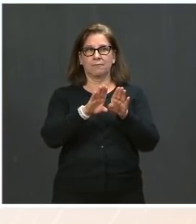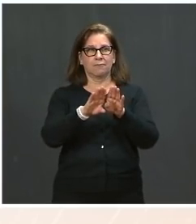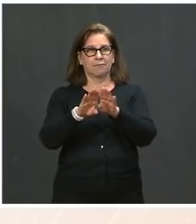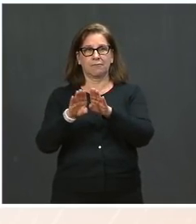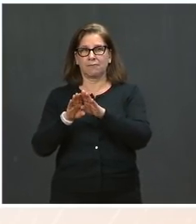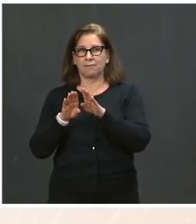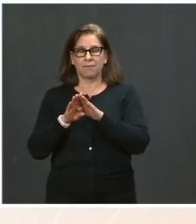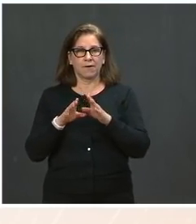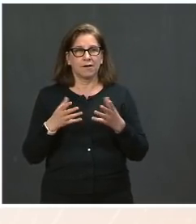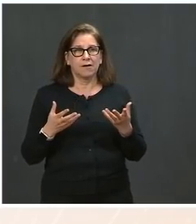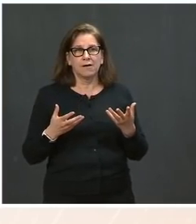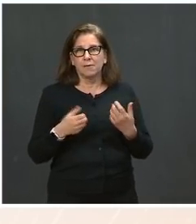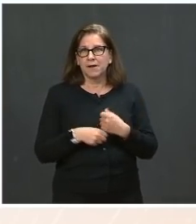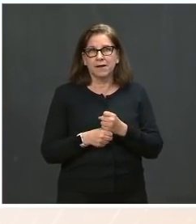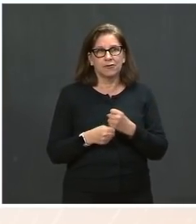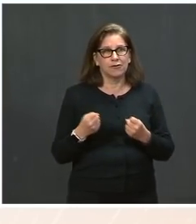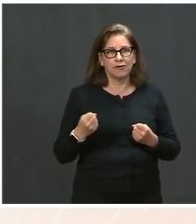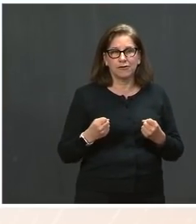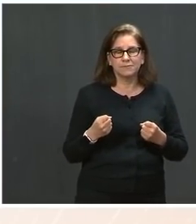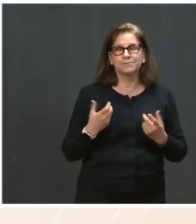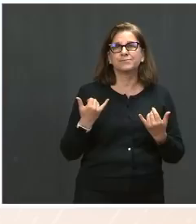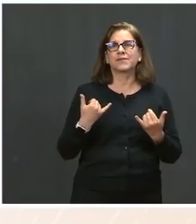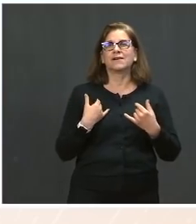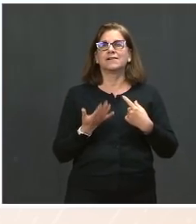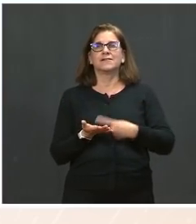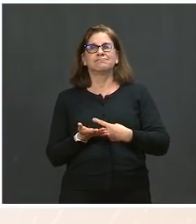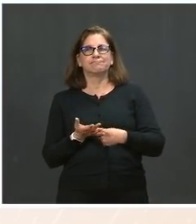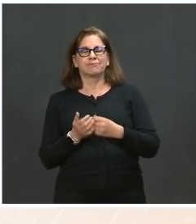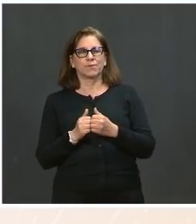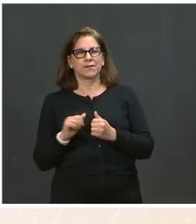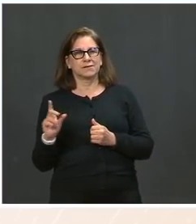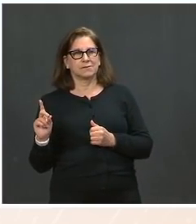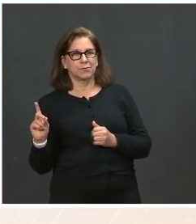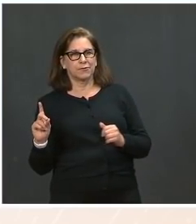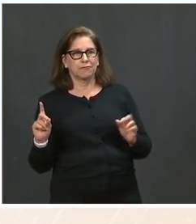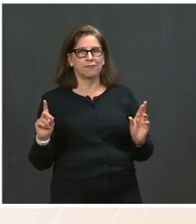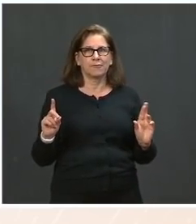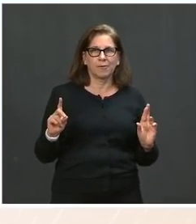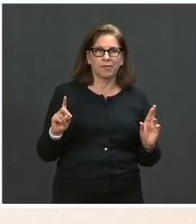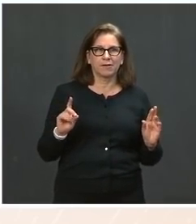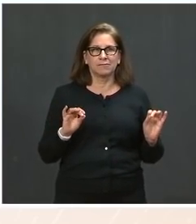with a bipartisan, bicameral group. He continues to work -- he feels there's opportunity to work